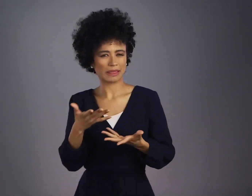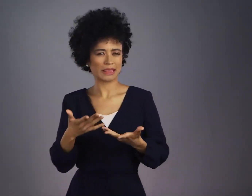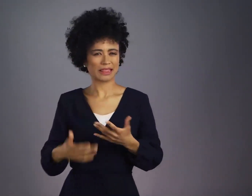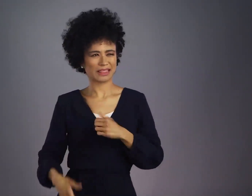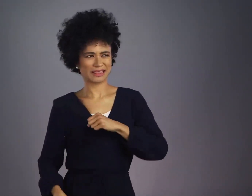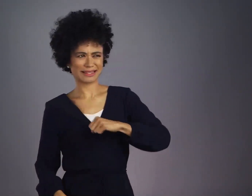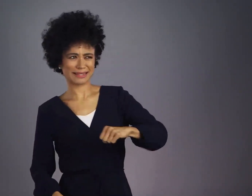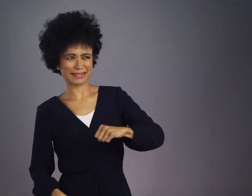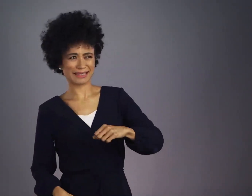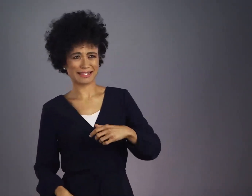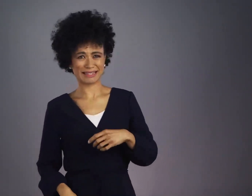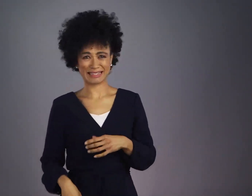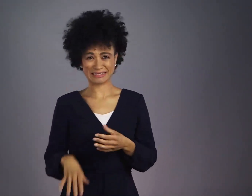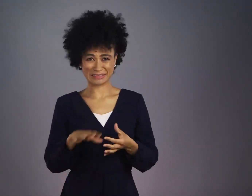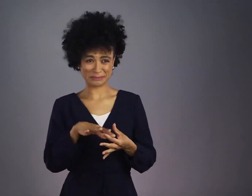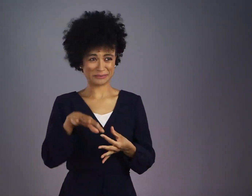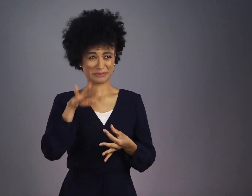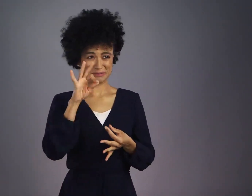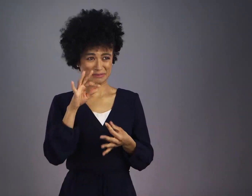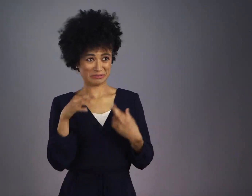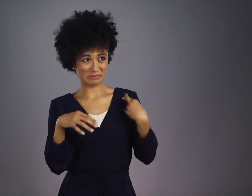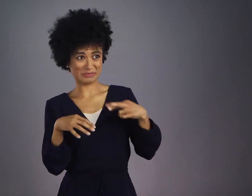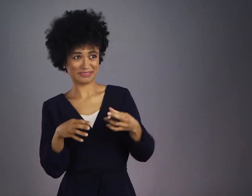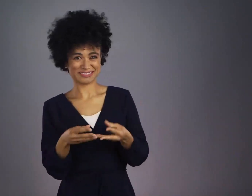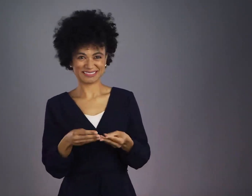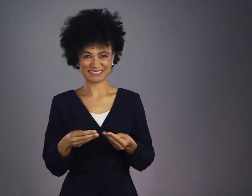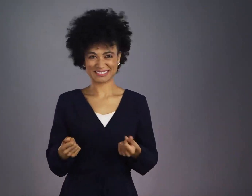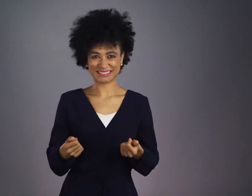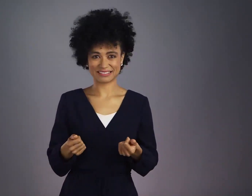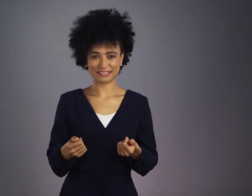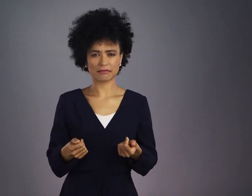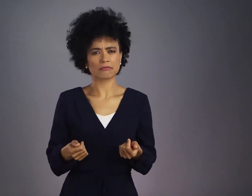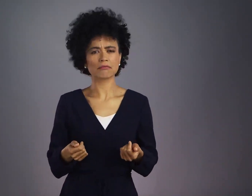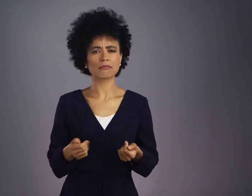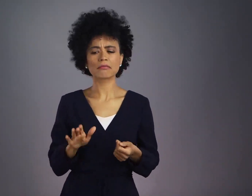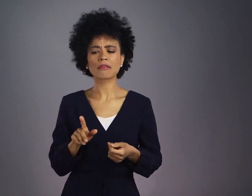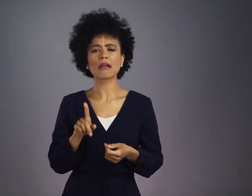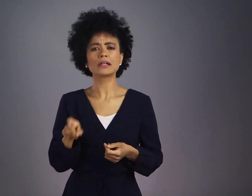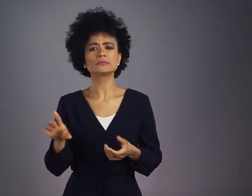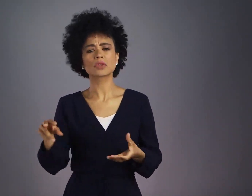If you think he will be shy of a spiritual remedy, ask him to look at the chapter on alcoholism.